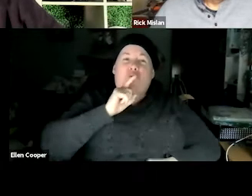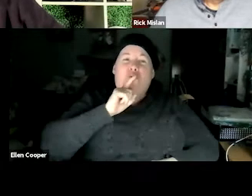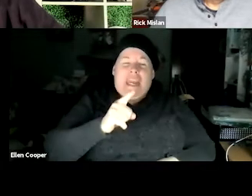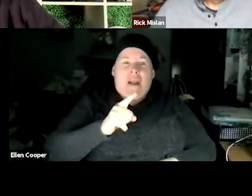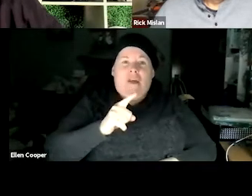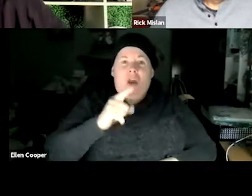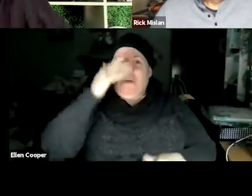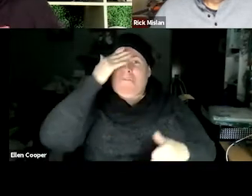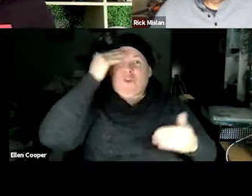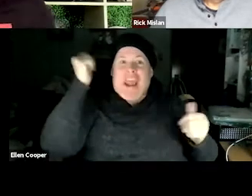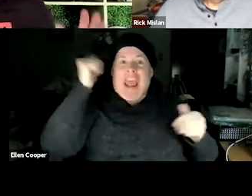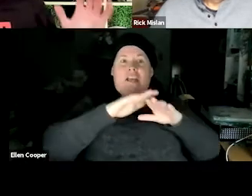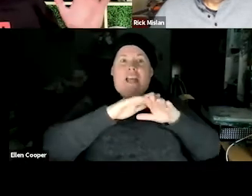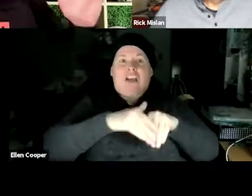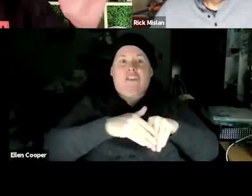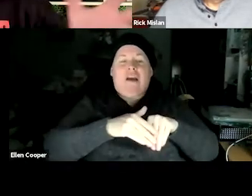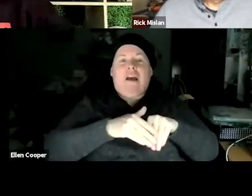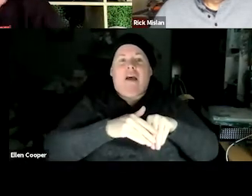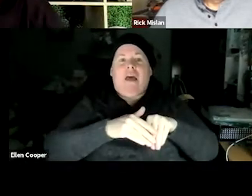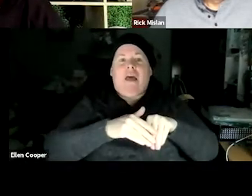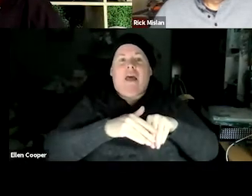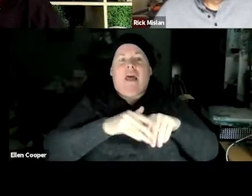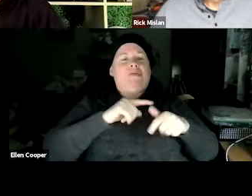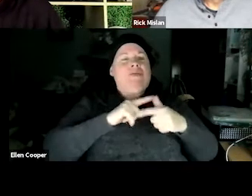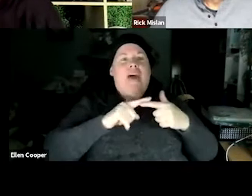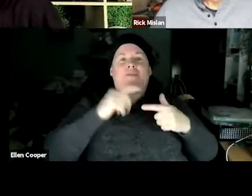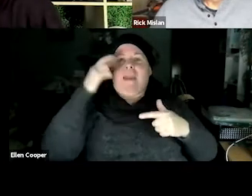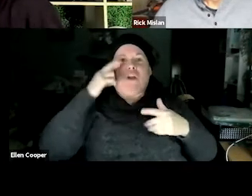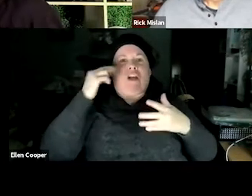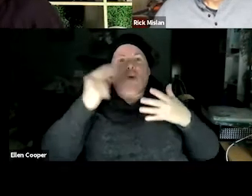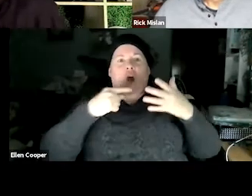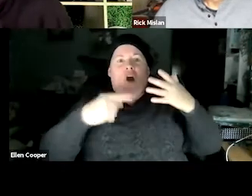CalebBarlow: All of this stuff comes forward right and we you know we were hoping to put